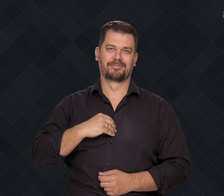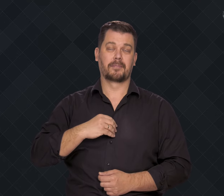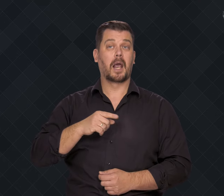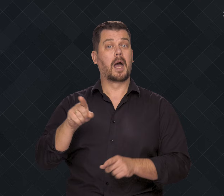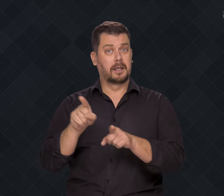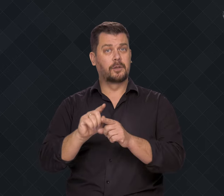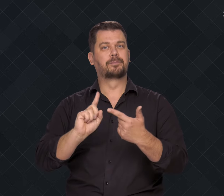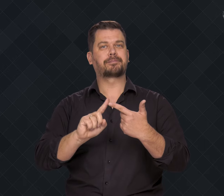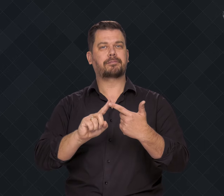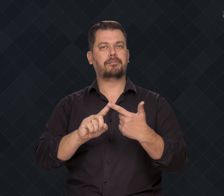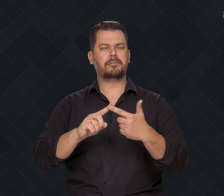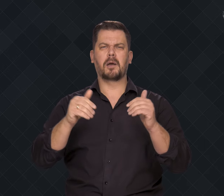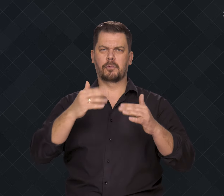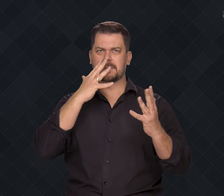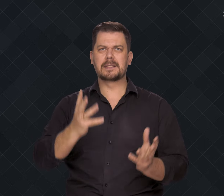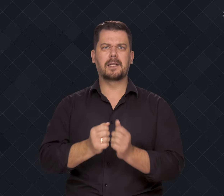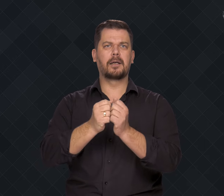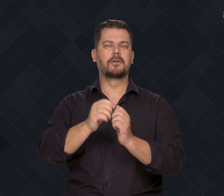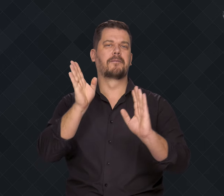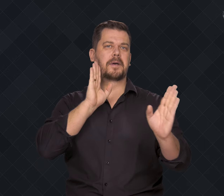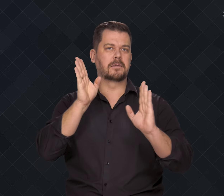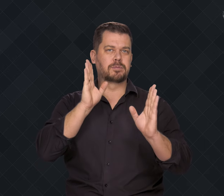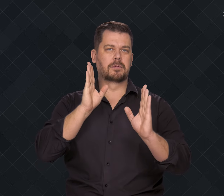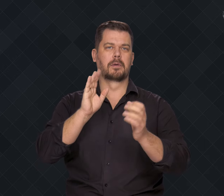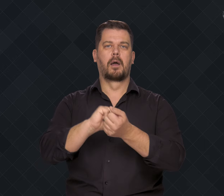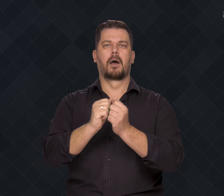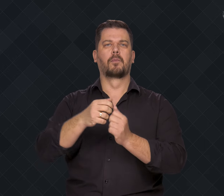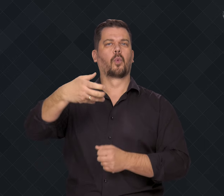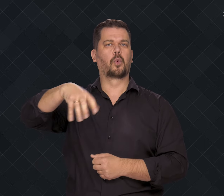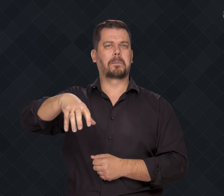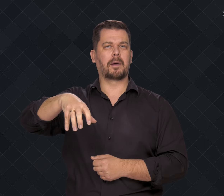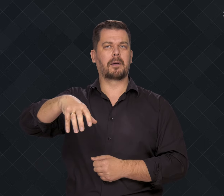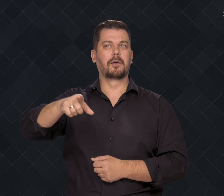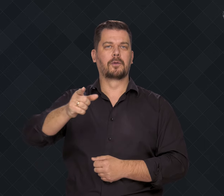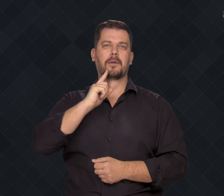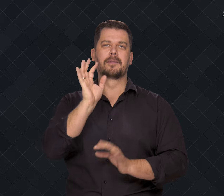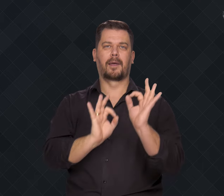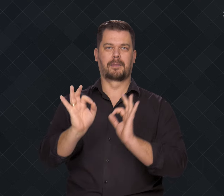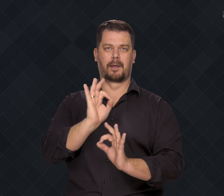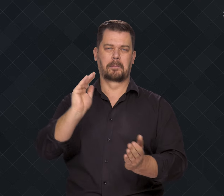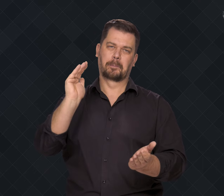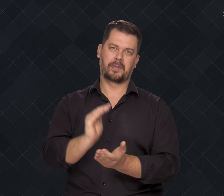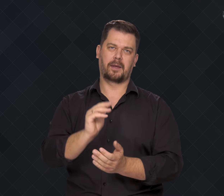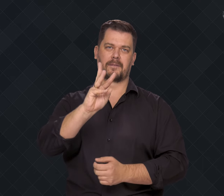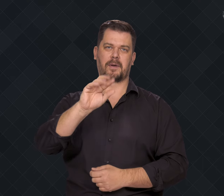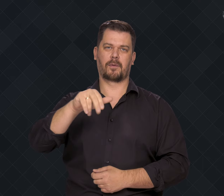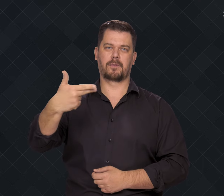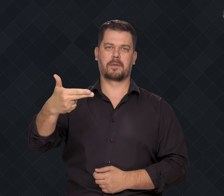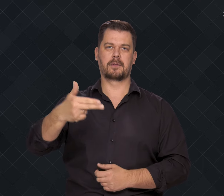You can also find a lot of knowledge on Facebook, in groups dedicated to the low-carb diet.